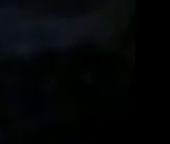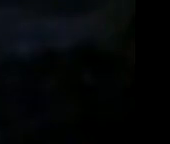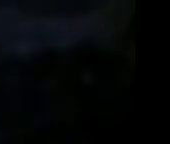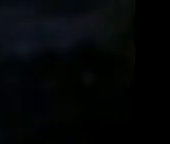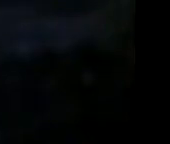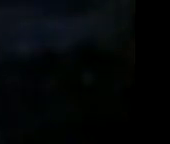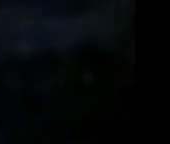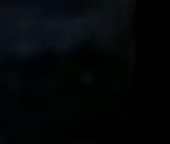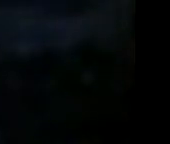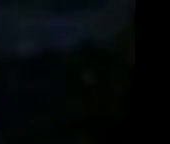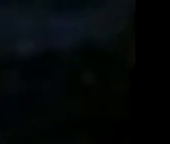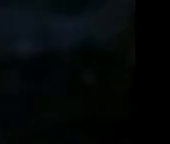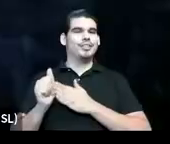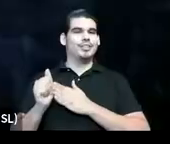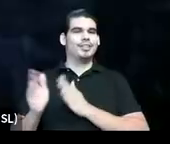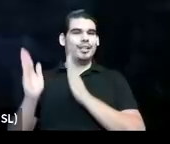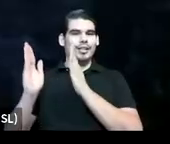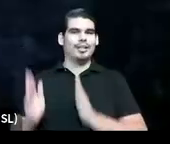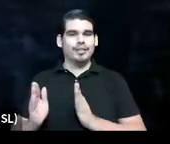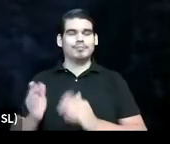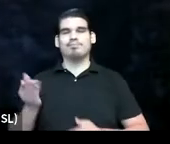Whichever group that the nursing lottery resolution.